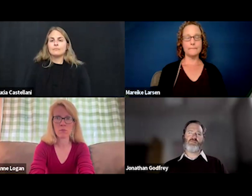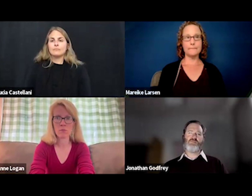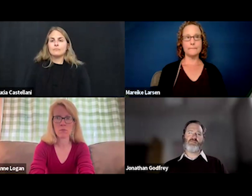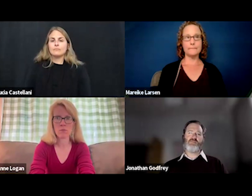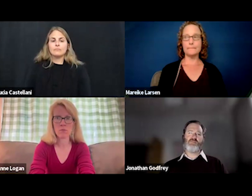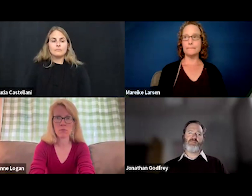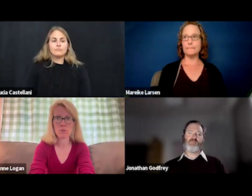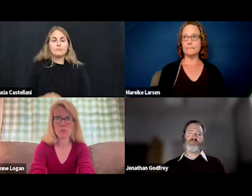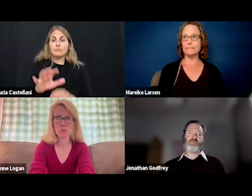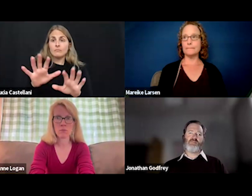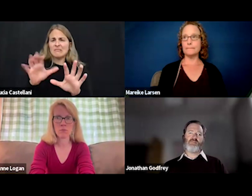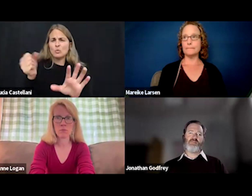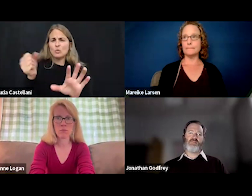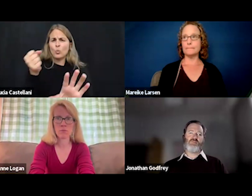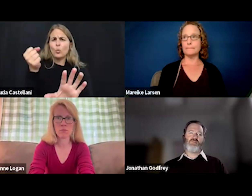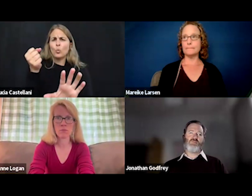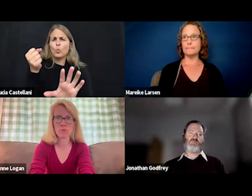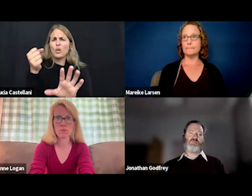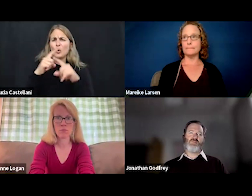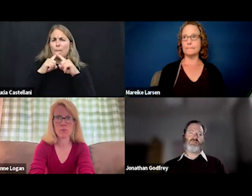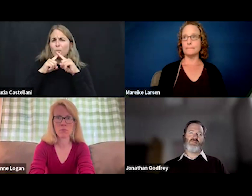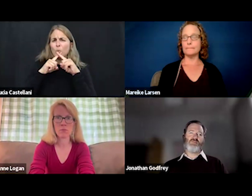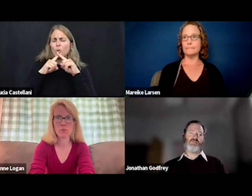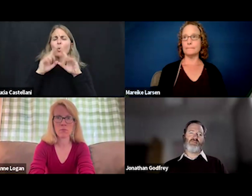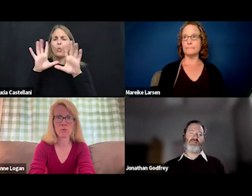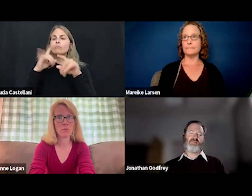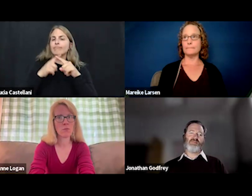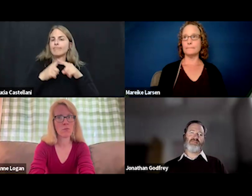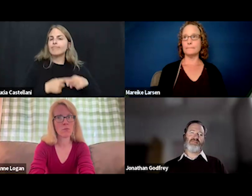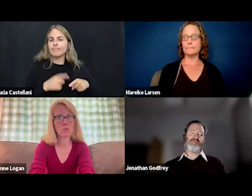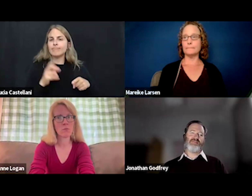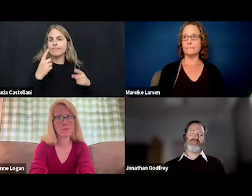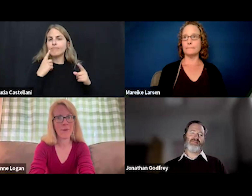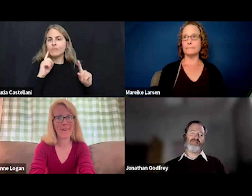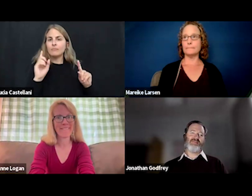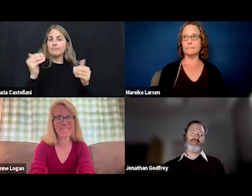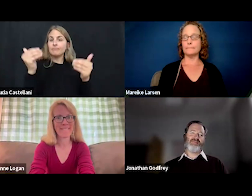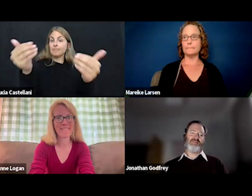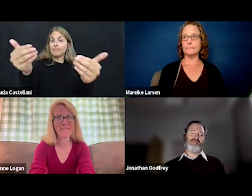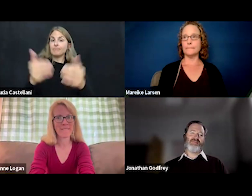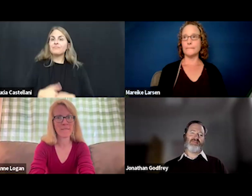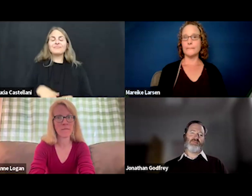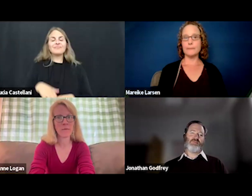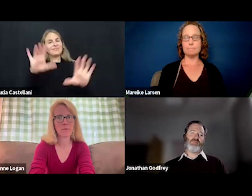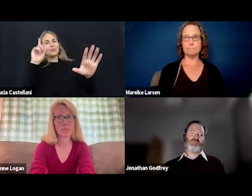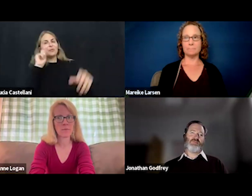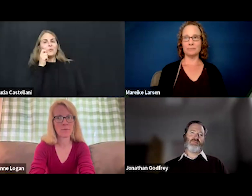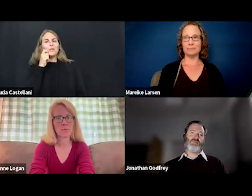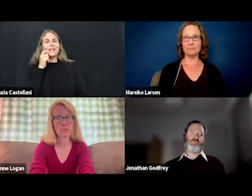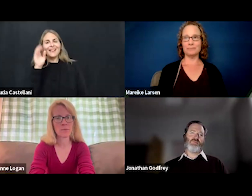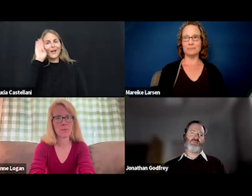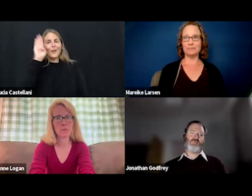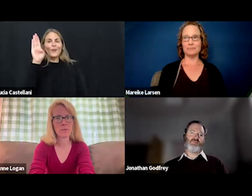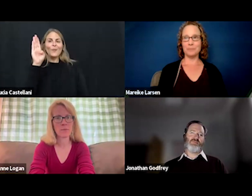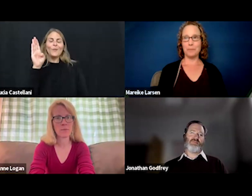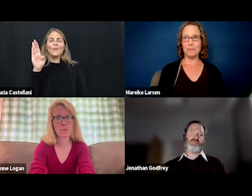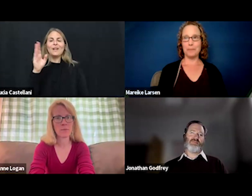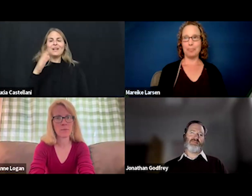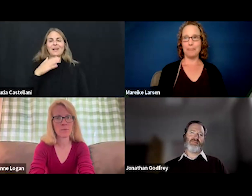Venkatesh, hold on one second. You're muted. You're unmuted now. Go ahead. Cool. Hi, everybody. This is Venkatesh again.